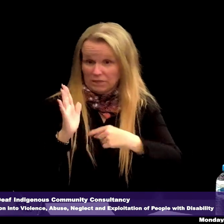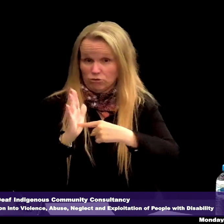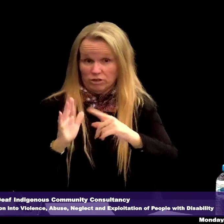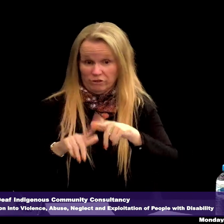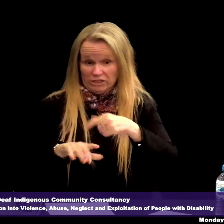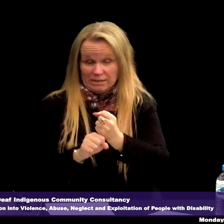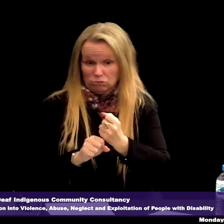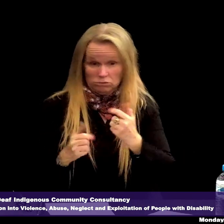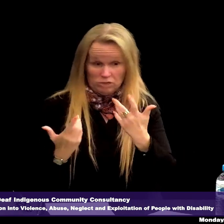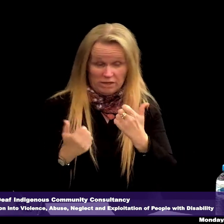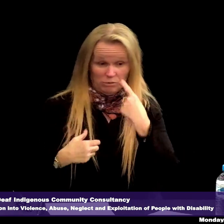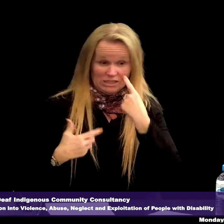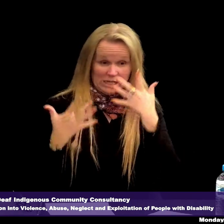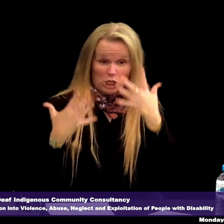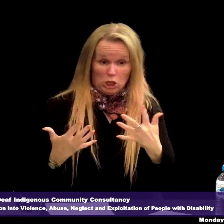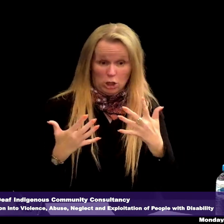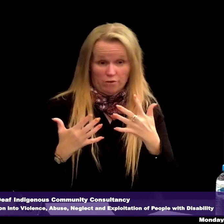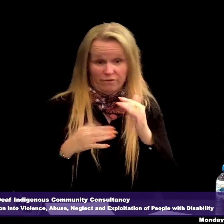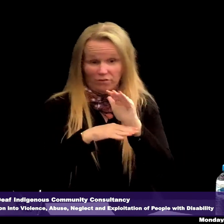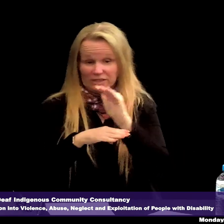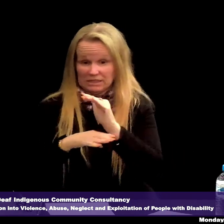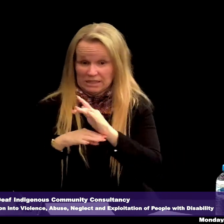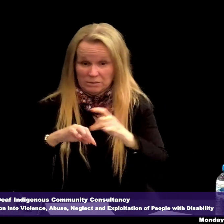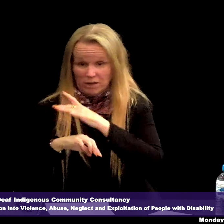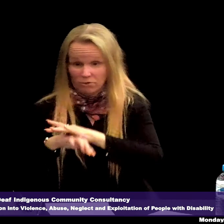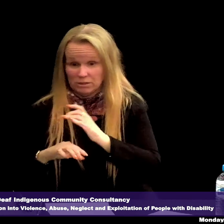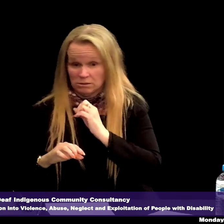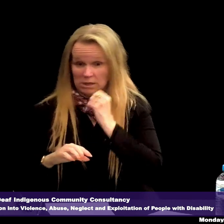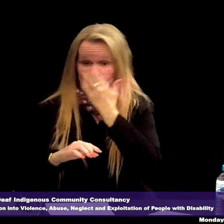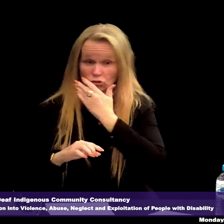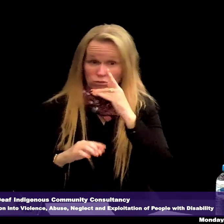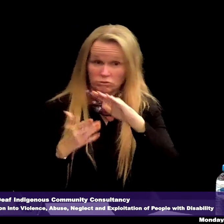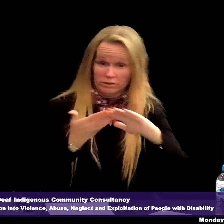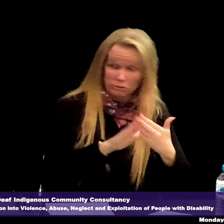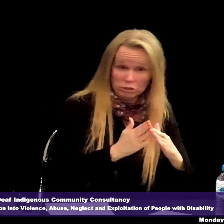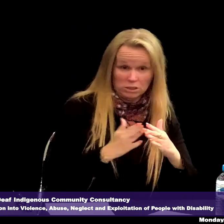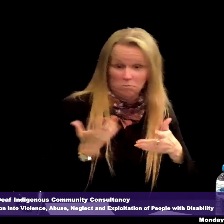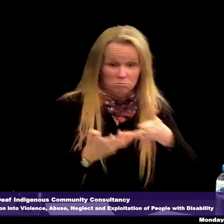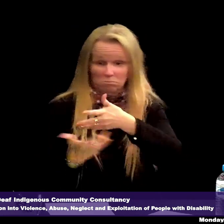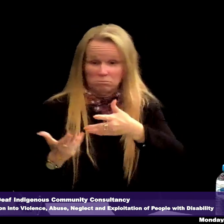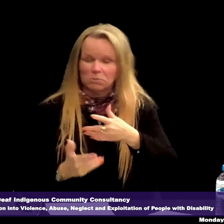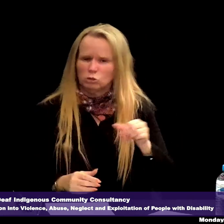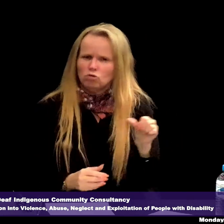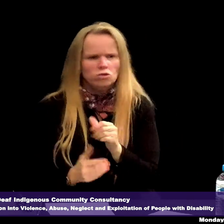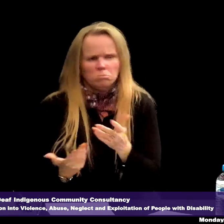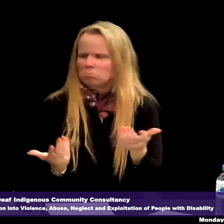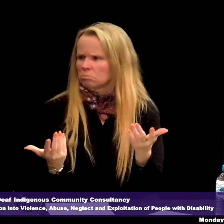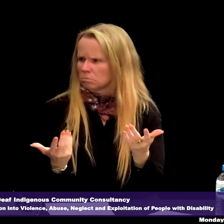from overseas to come to live in the Northern Territory, for example, they might then marry someone from the Aboriginal community.